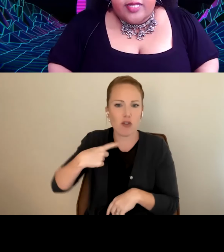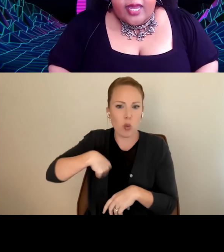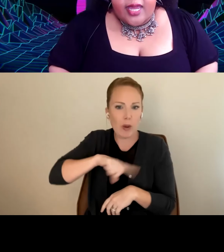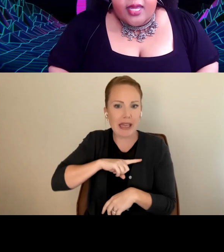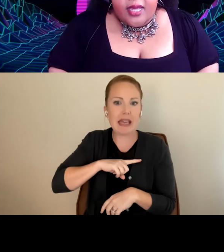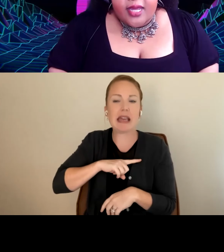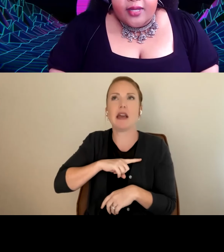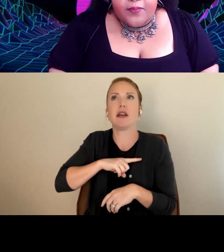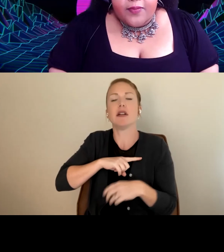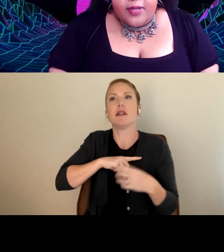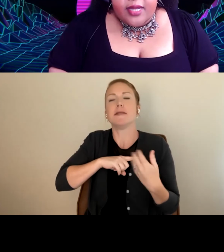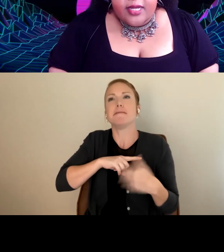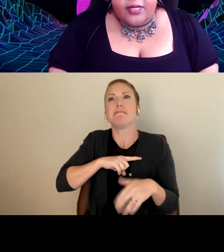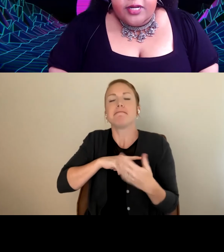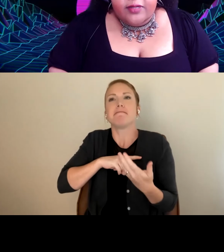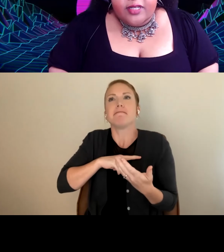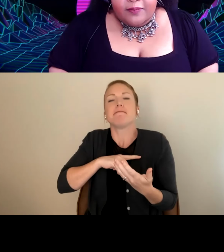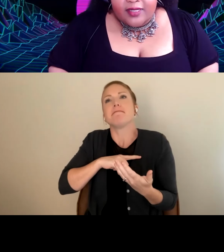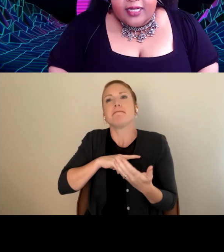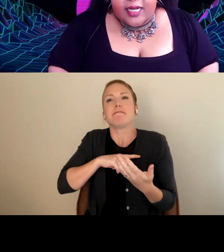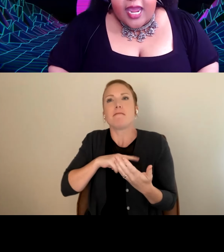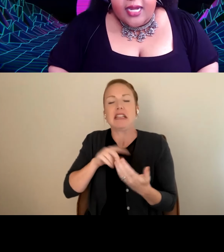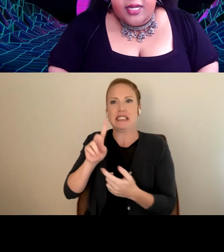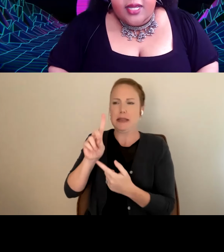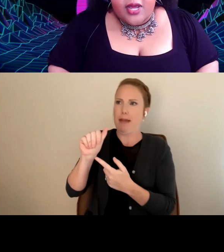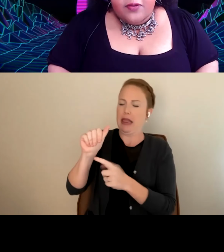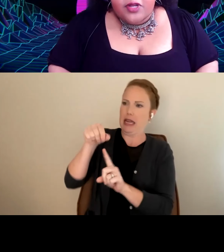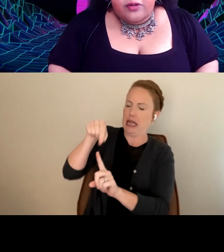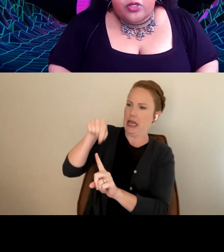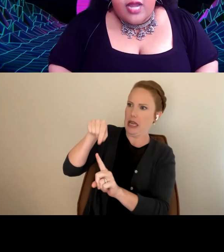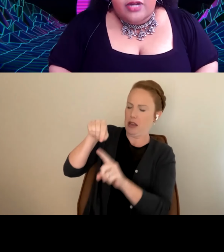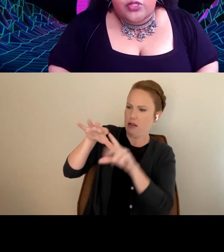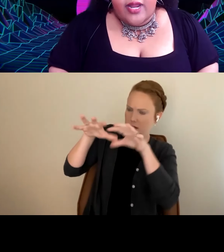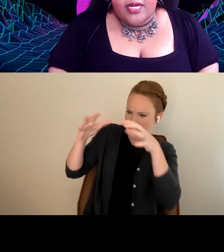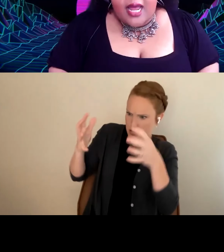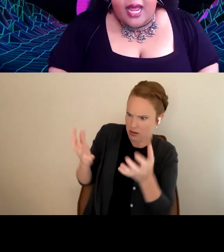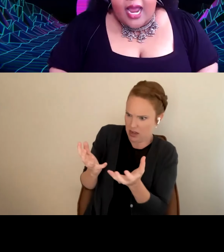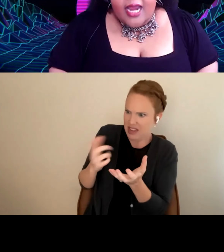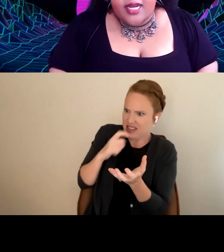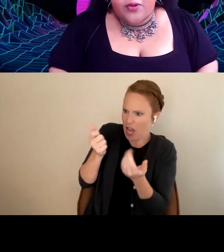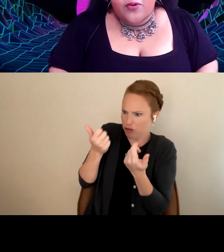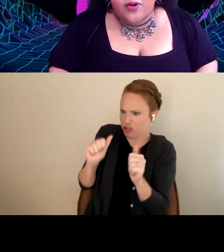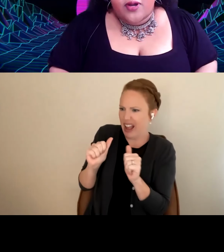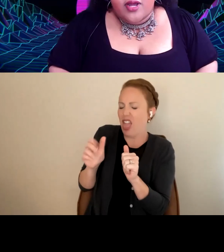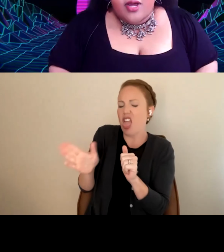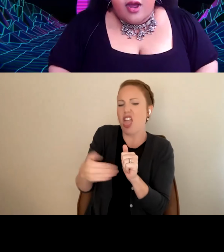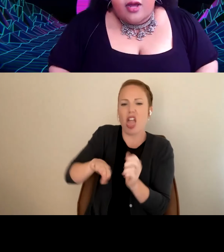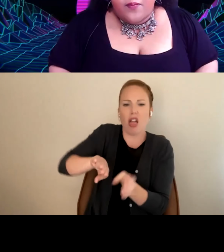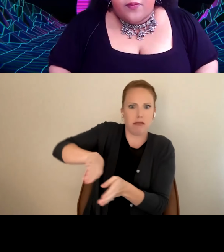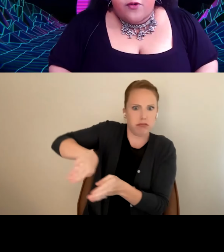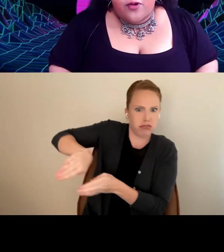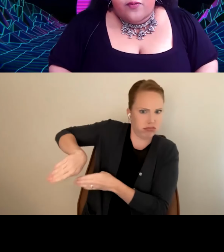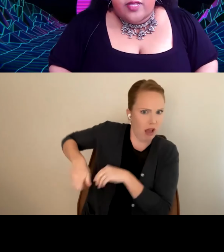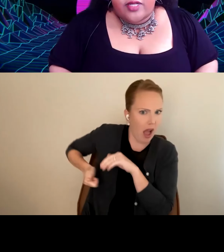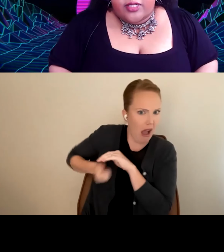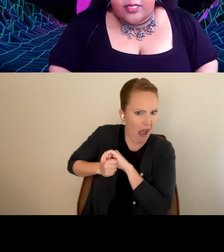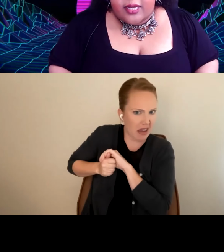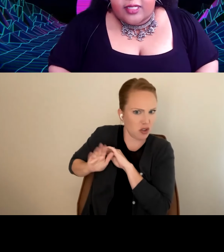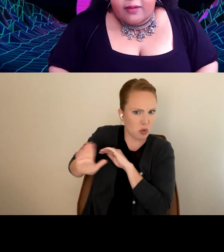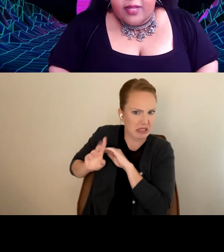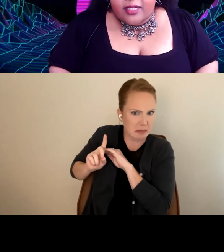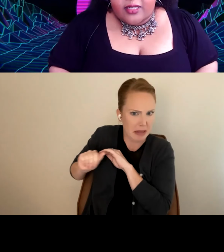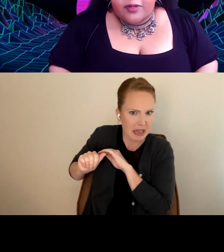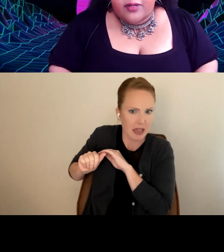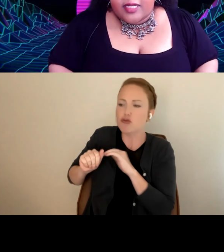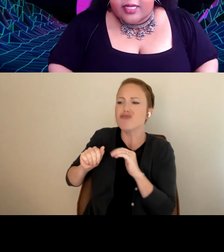take disability and not trying to hide it or really just accept that disability is